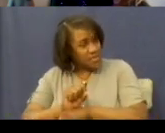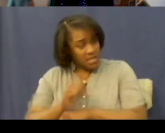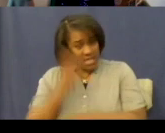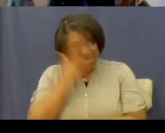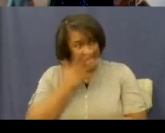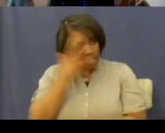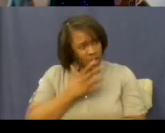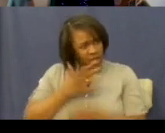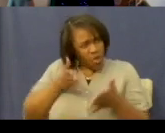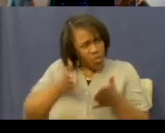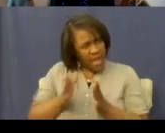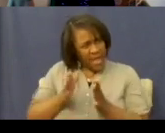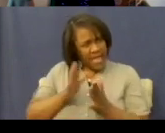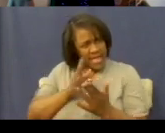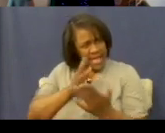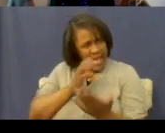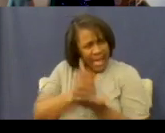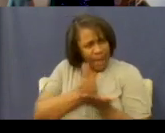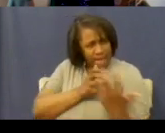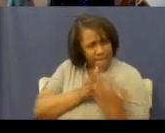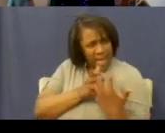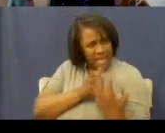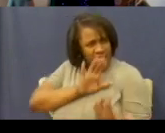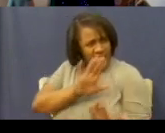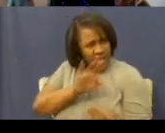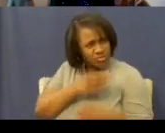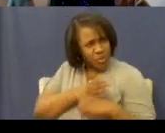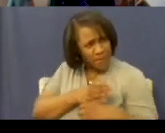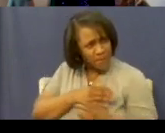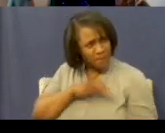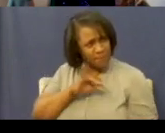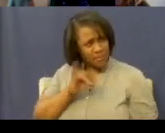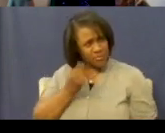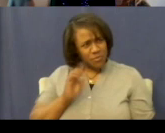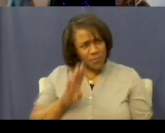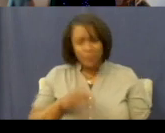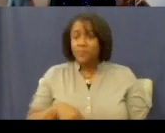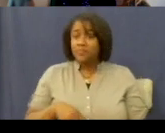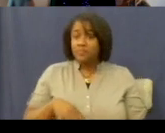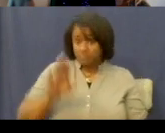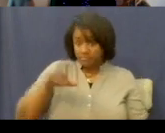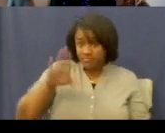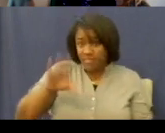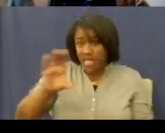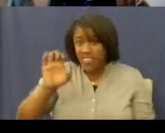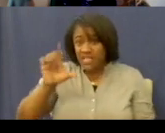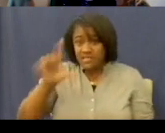do the job that they do. So the cell that's sitting on the left,